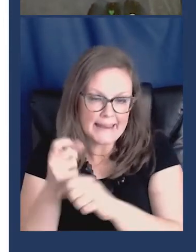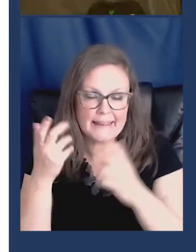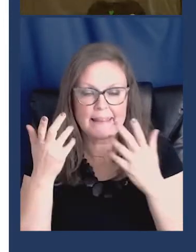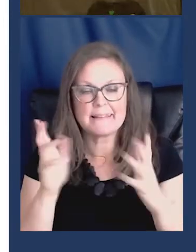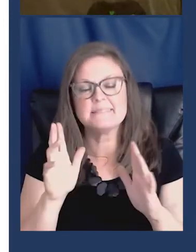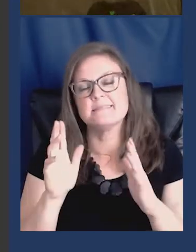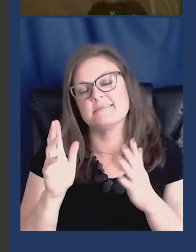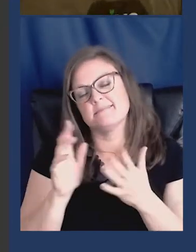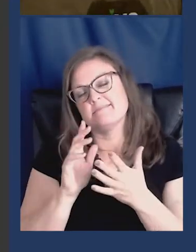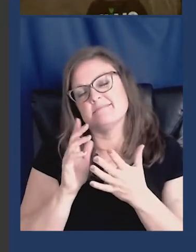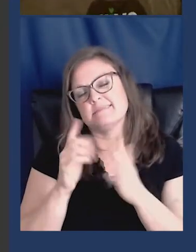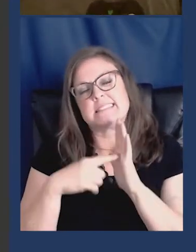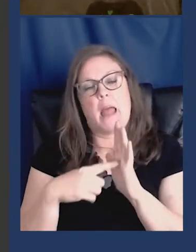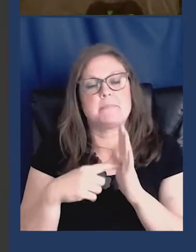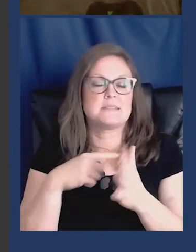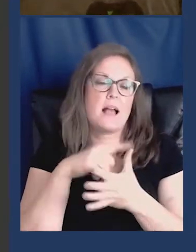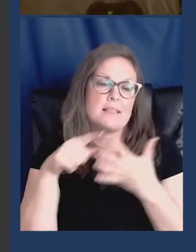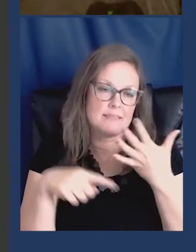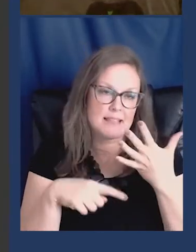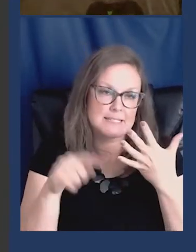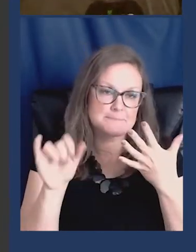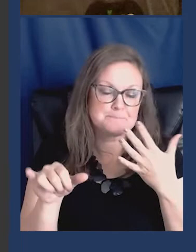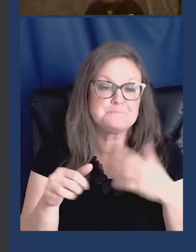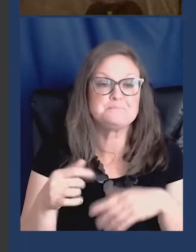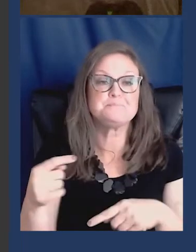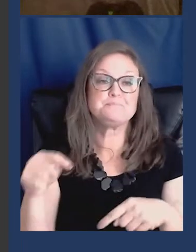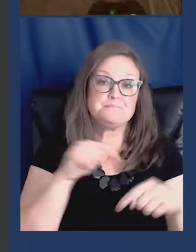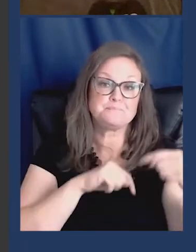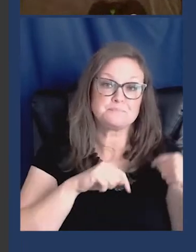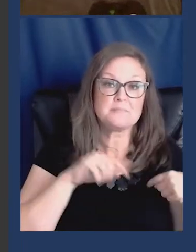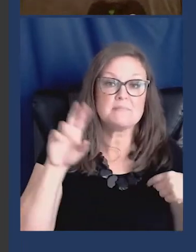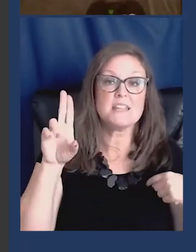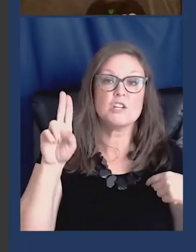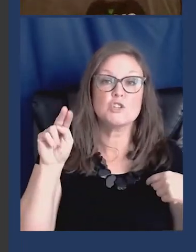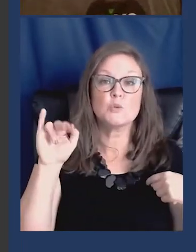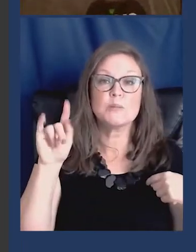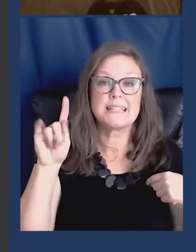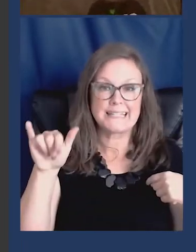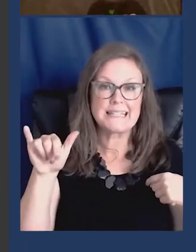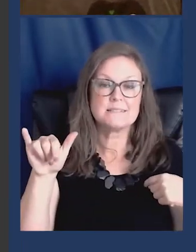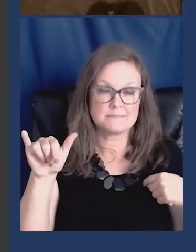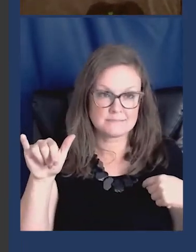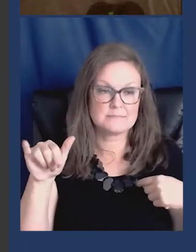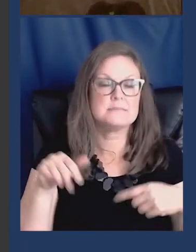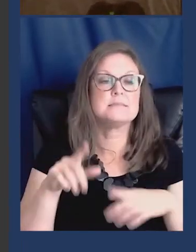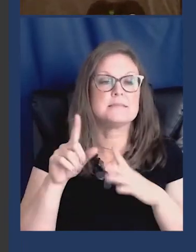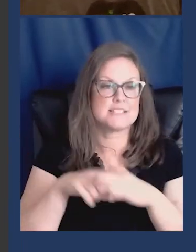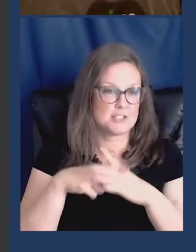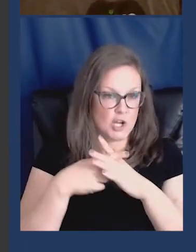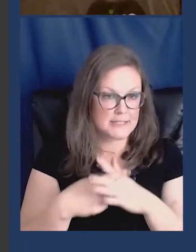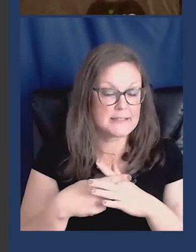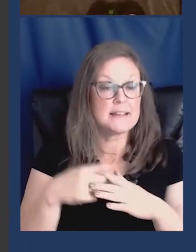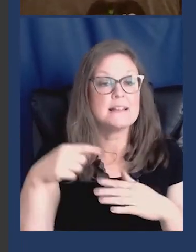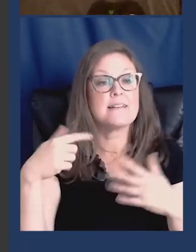So let's go back into Unity and get going. So I've already installed our PlayFab editor extensions.